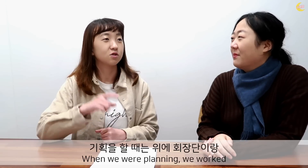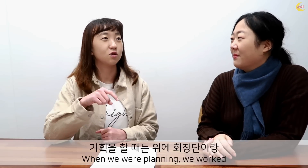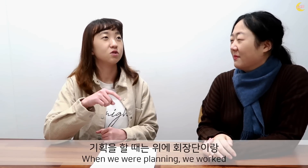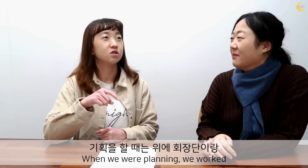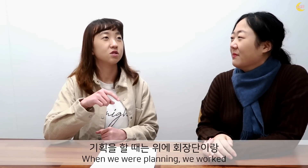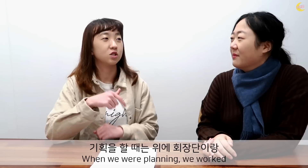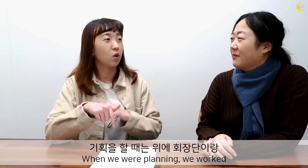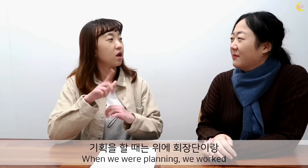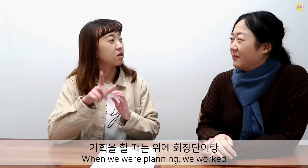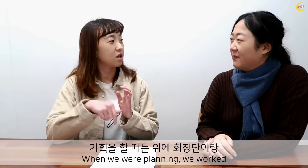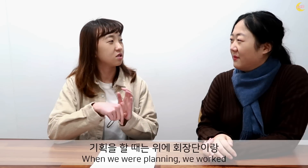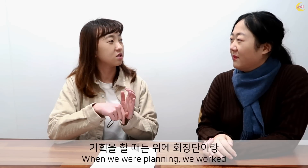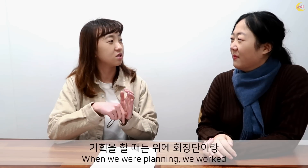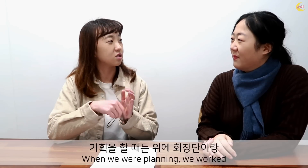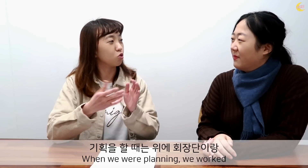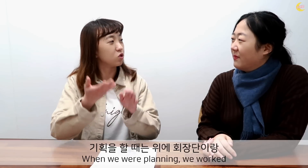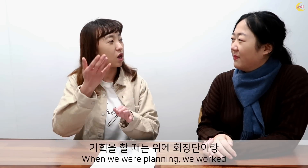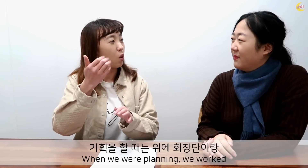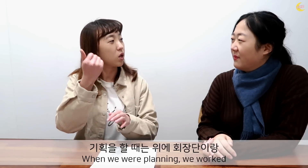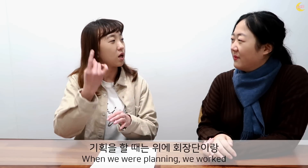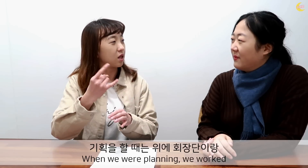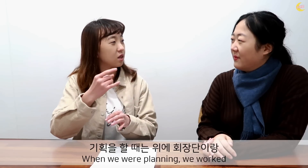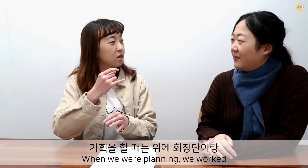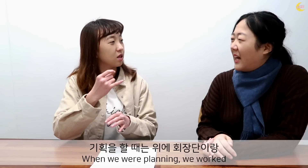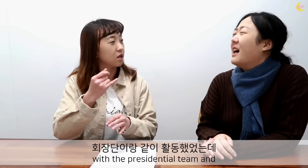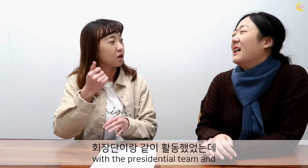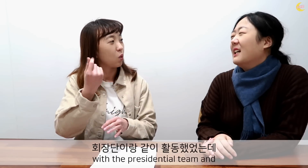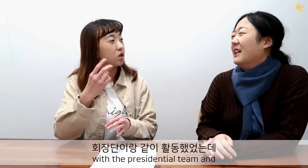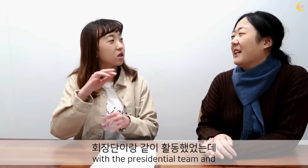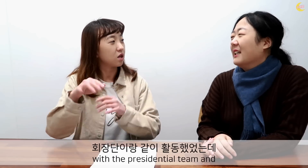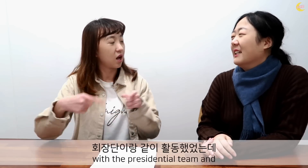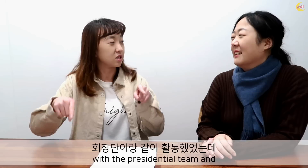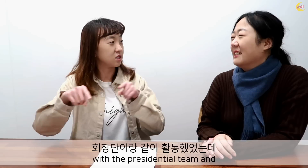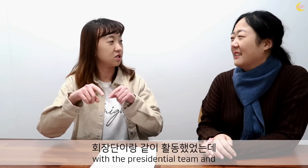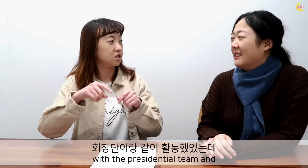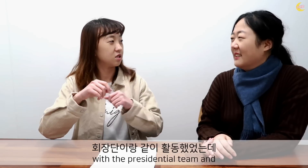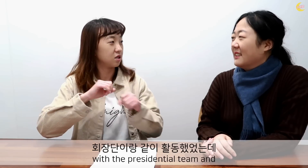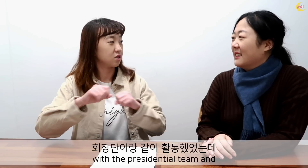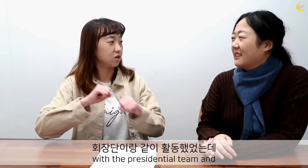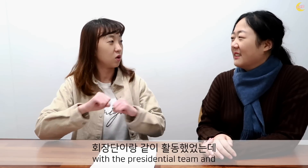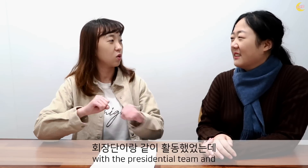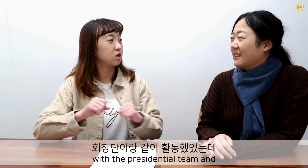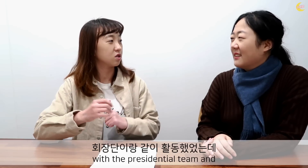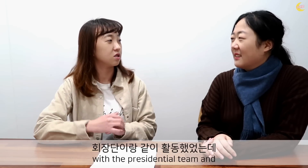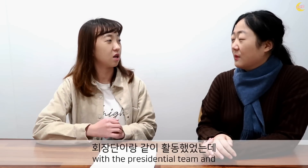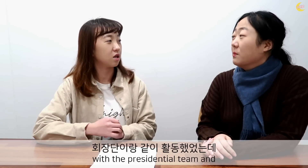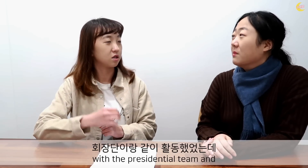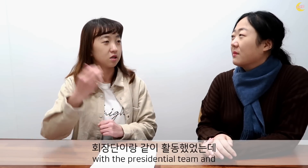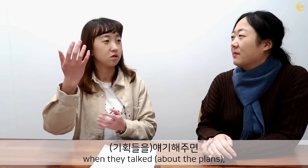When we were planning, we worked with the presidential team.